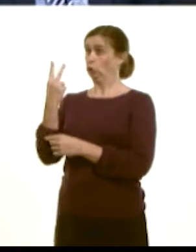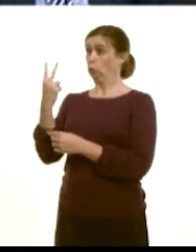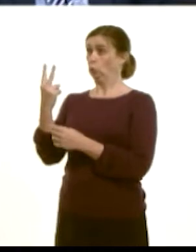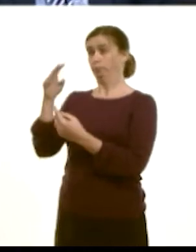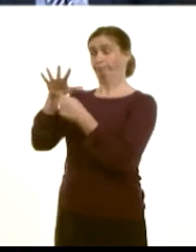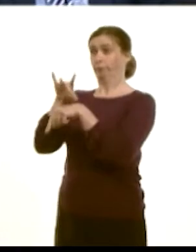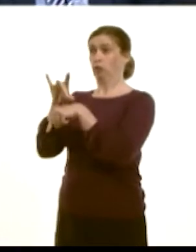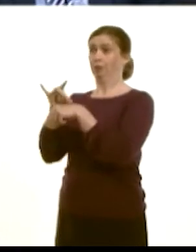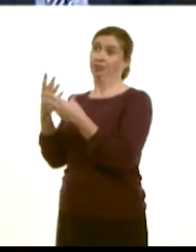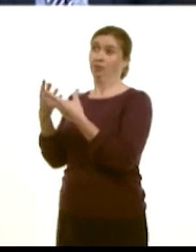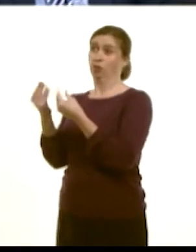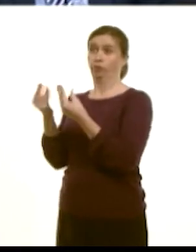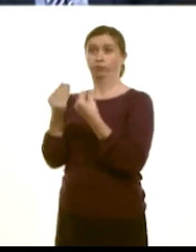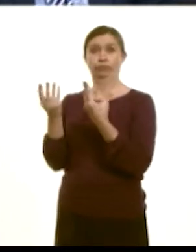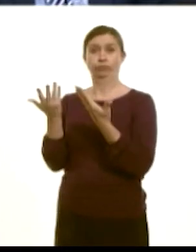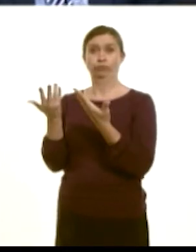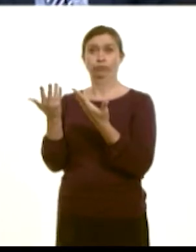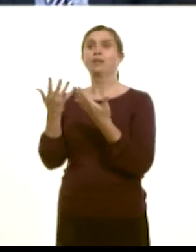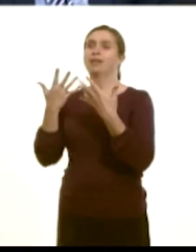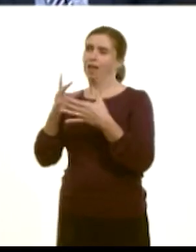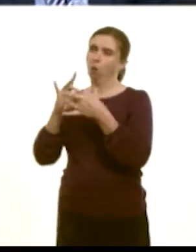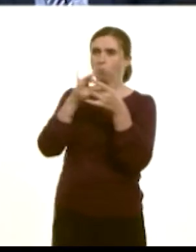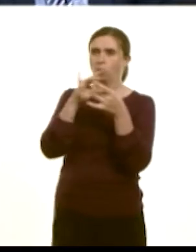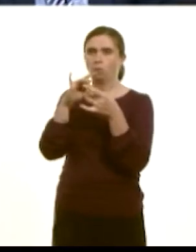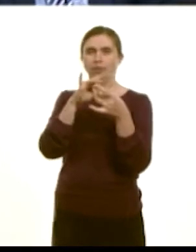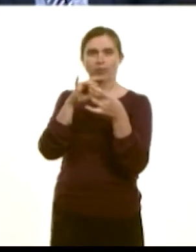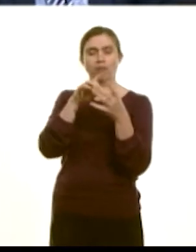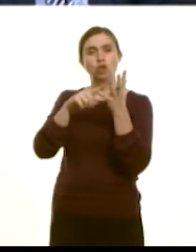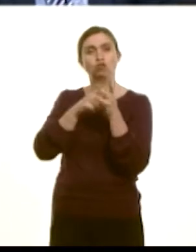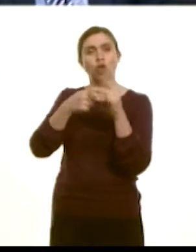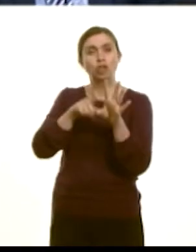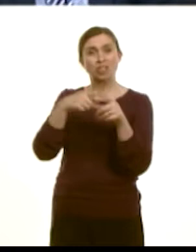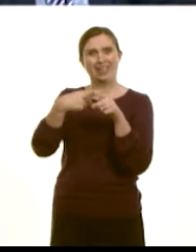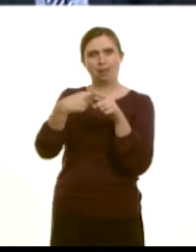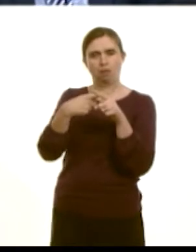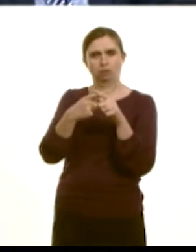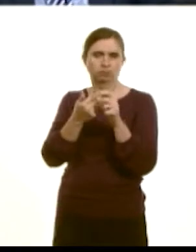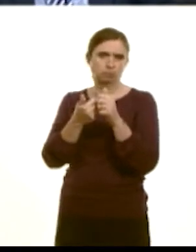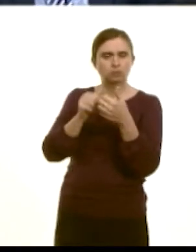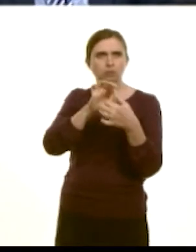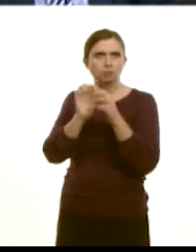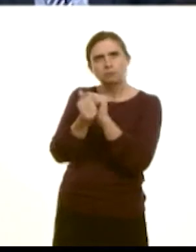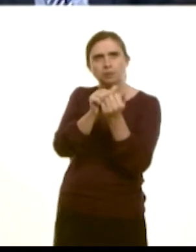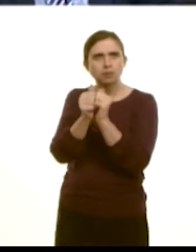It is working with neighbouring urology providers in England to ensure that patients are treated